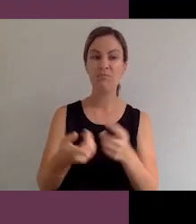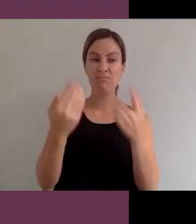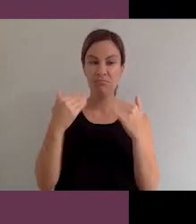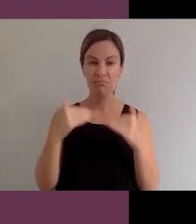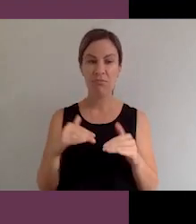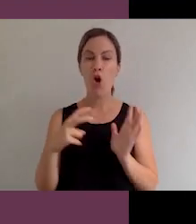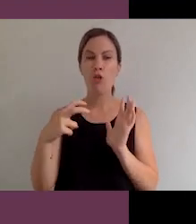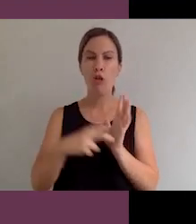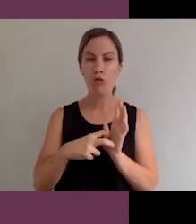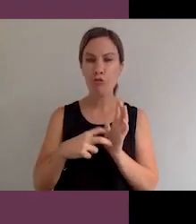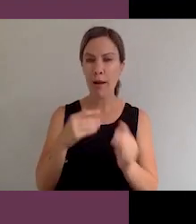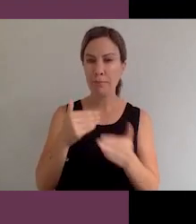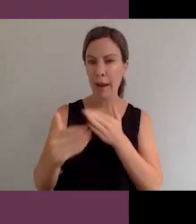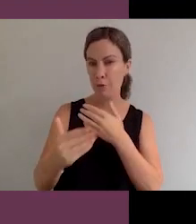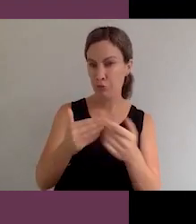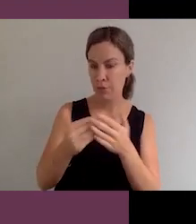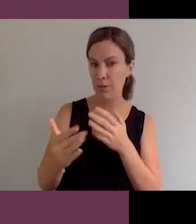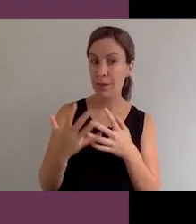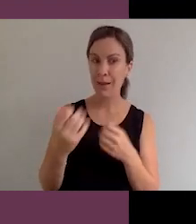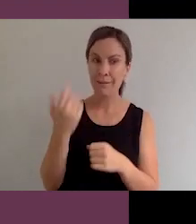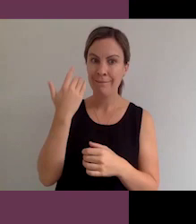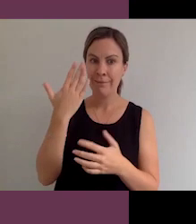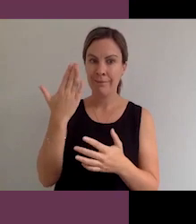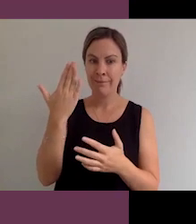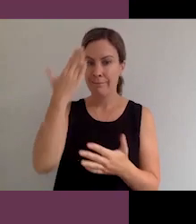We have partnered with Arts Law Centre to do